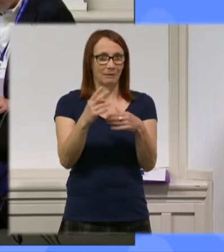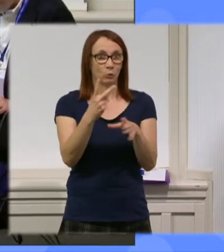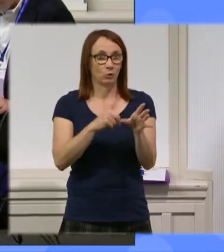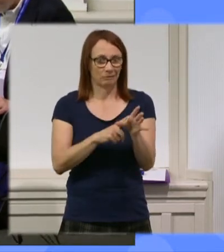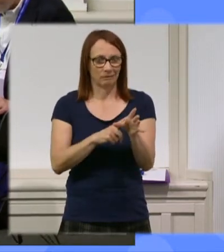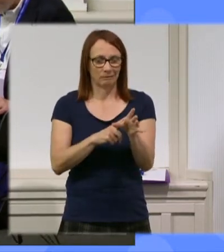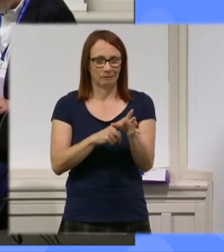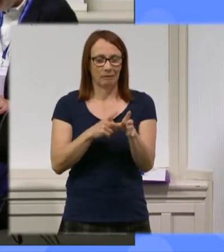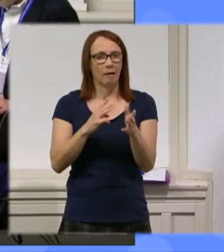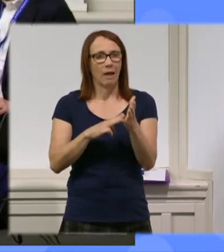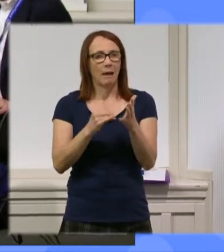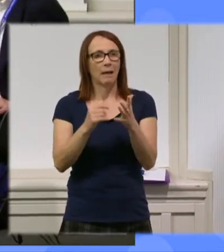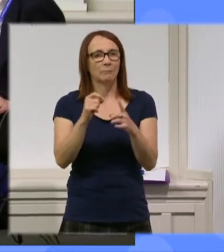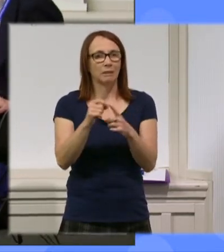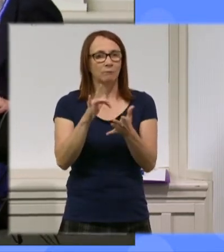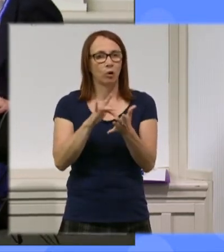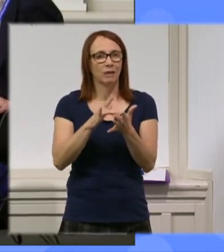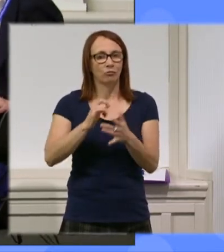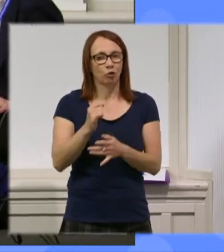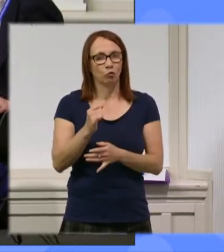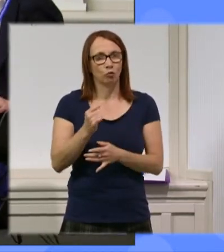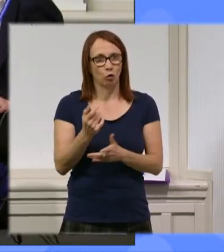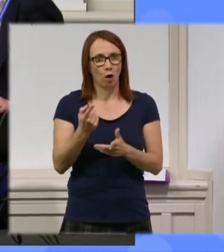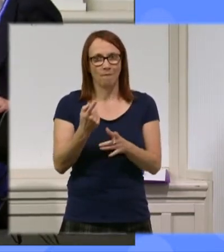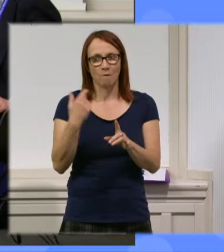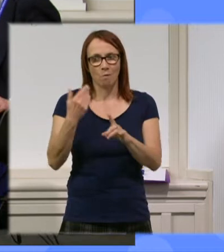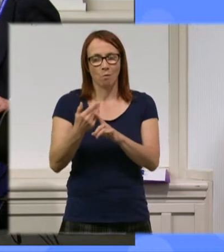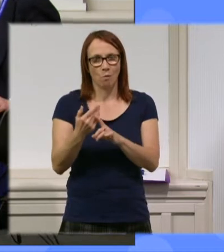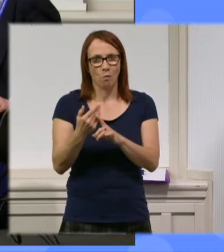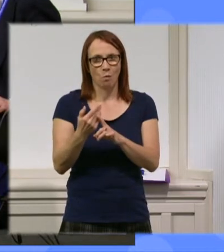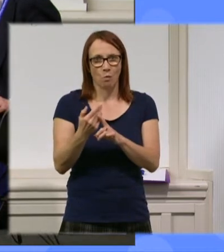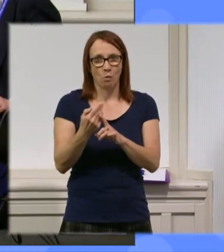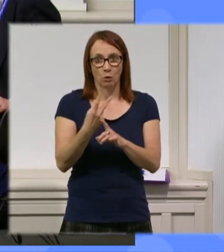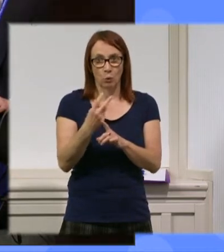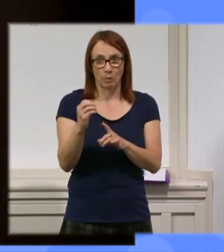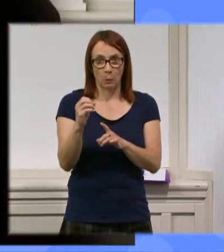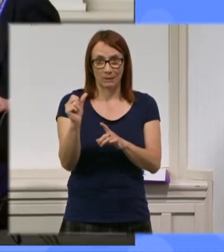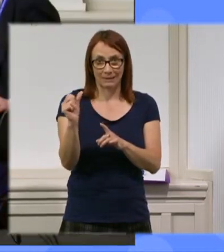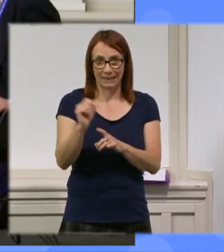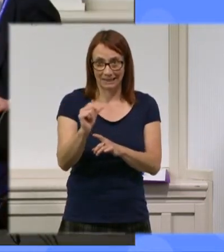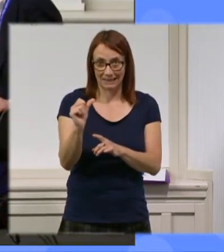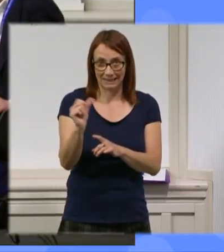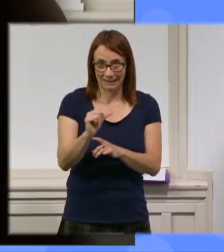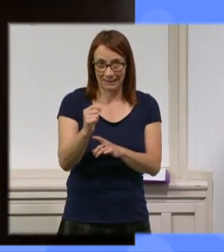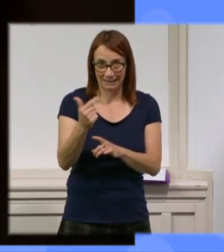the name is P central Scott Lucas on that since 2006 to 2017 2016 16 ah see